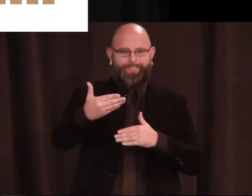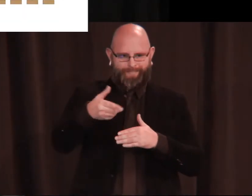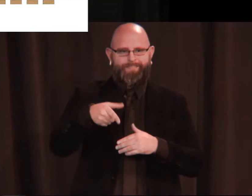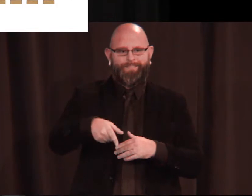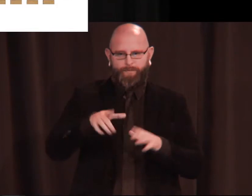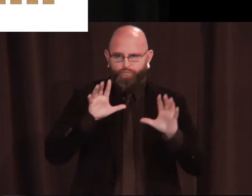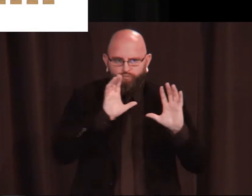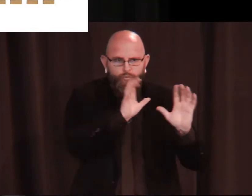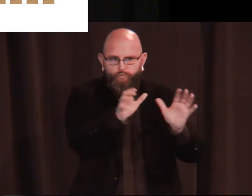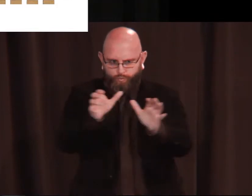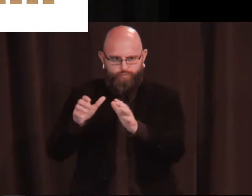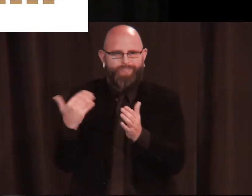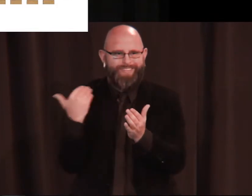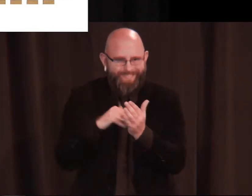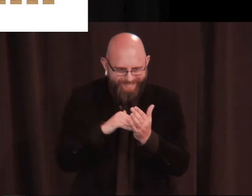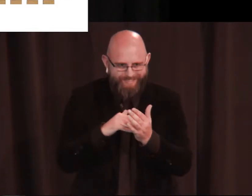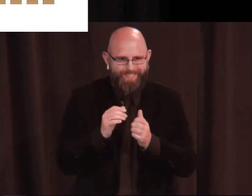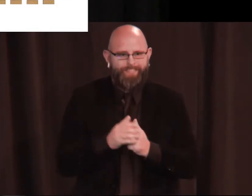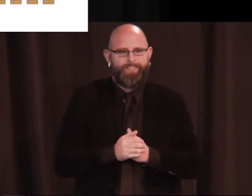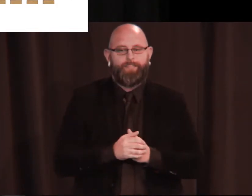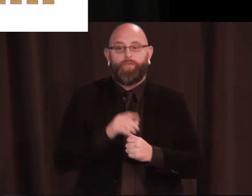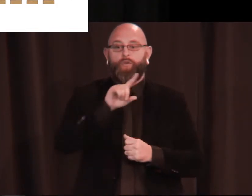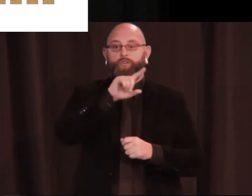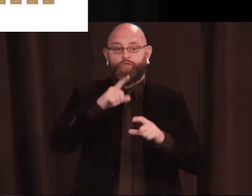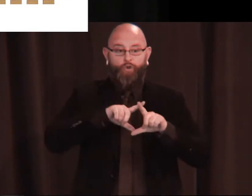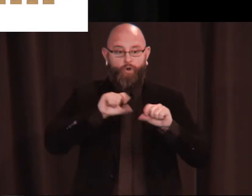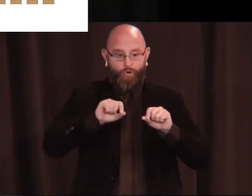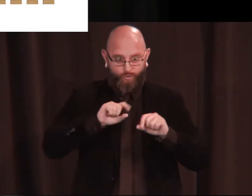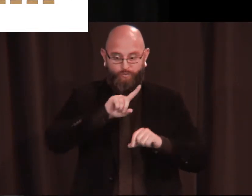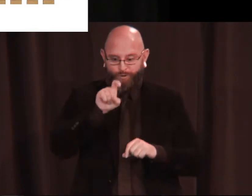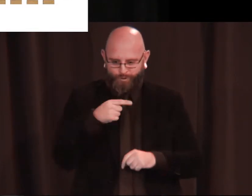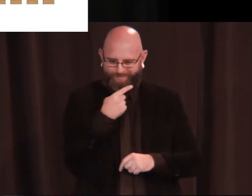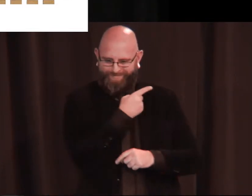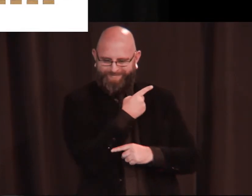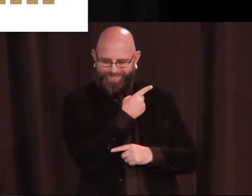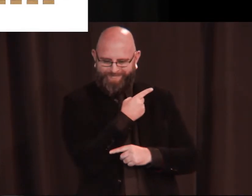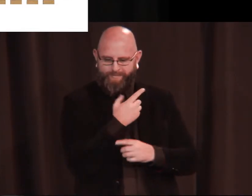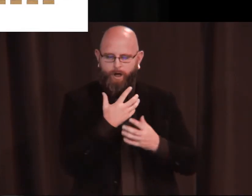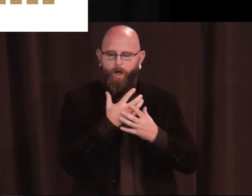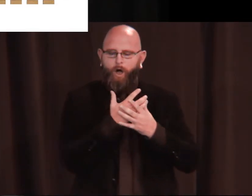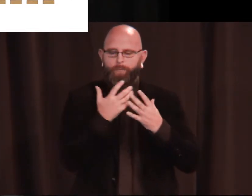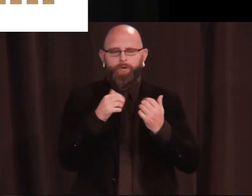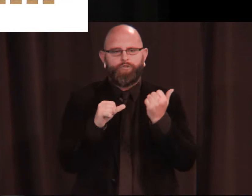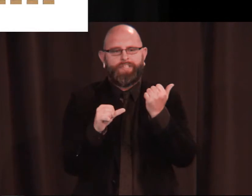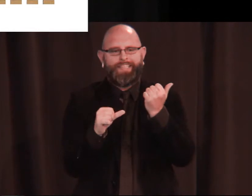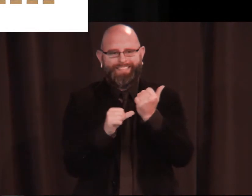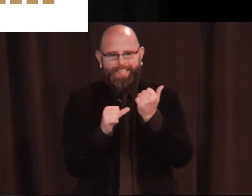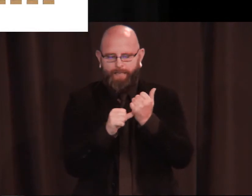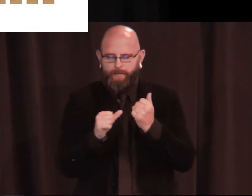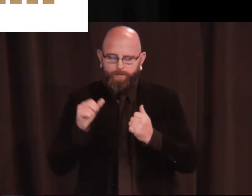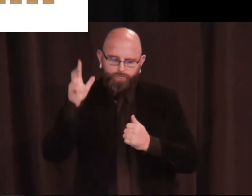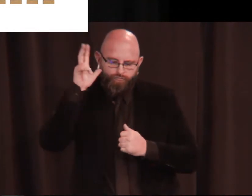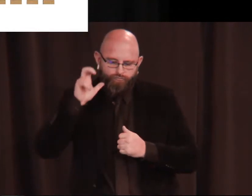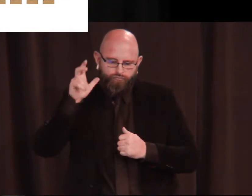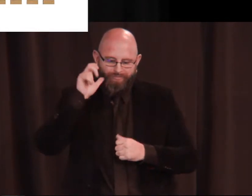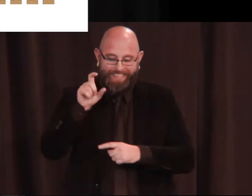Okay, so here's your second question. How much aided audibility is necessary to support speech and language development?